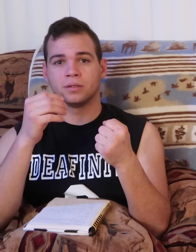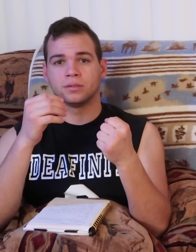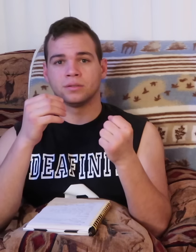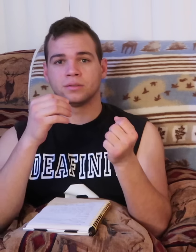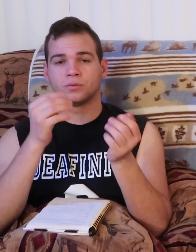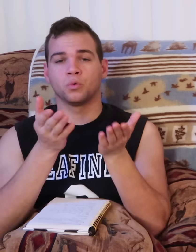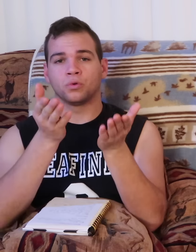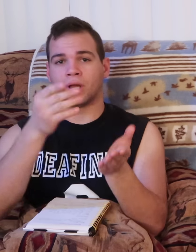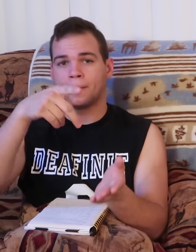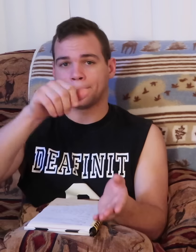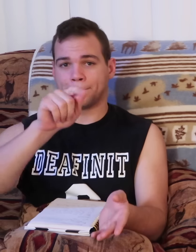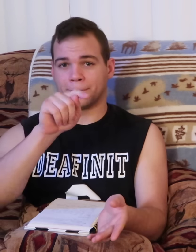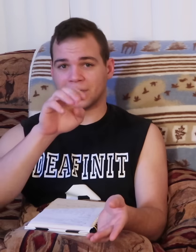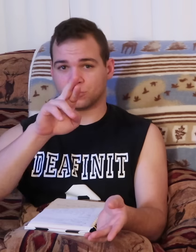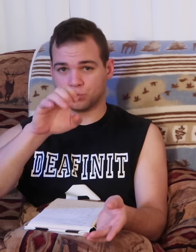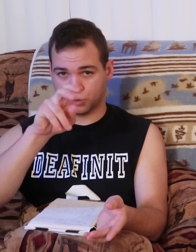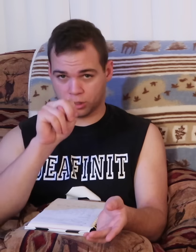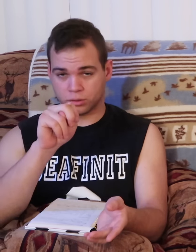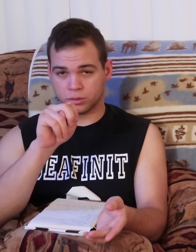and donating on Patreon